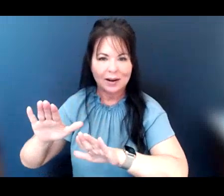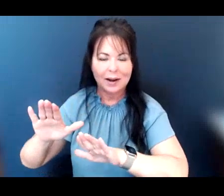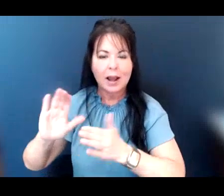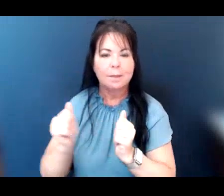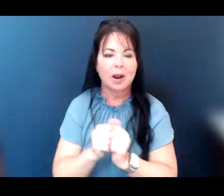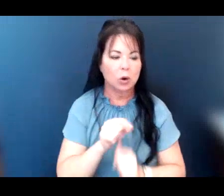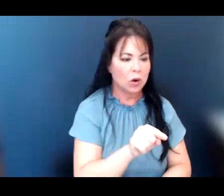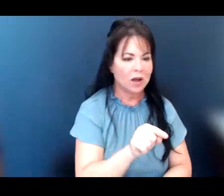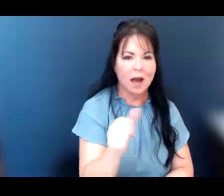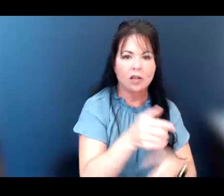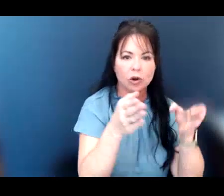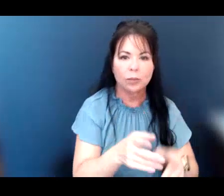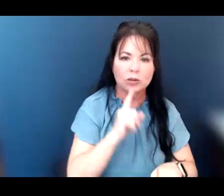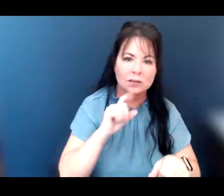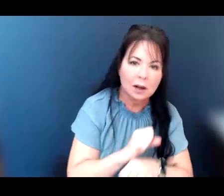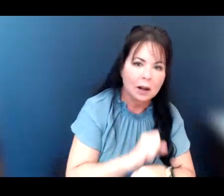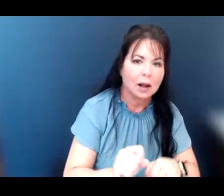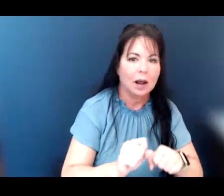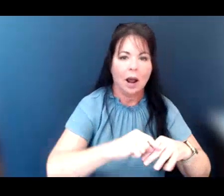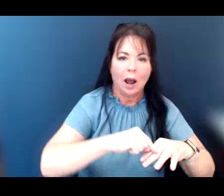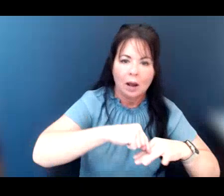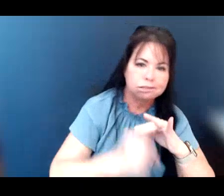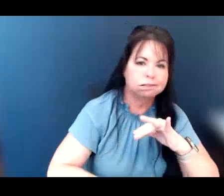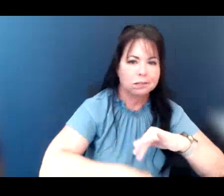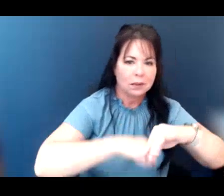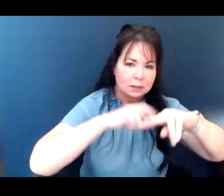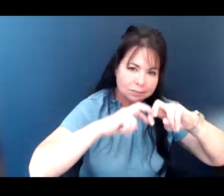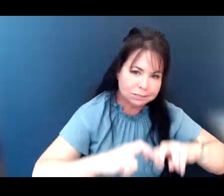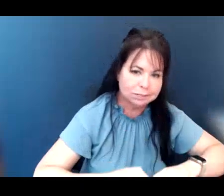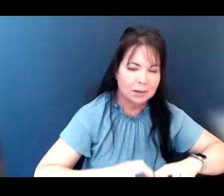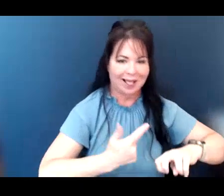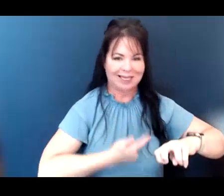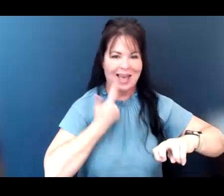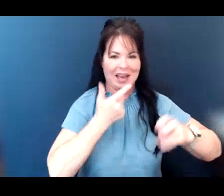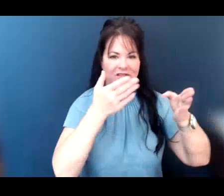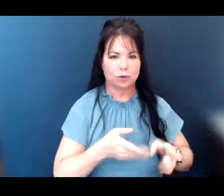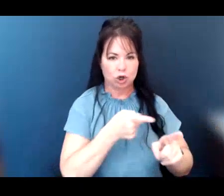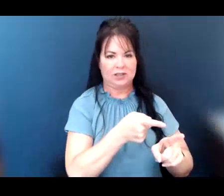doing a real deep analysis of where they are and saying, we can do a little better here, we can do a little better here,